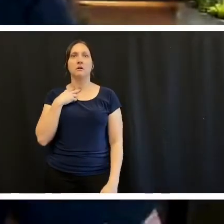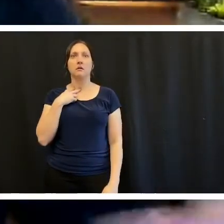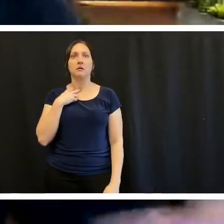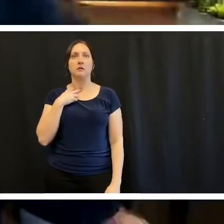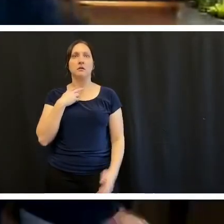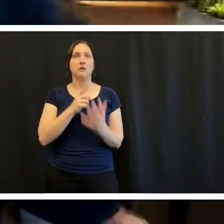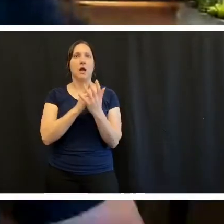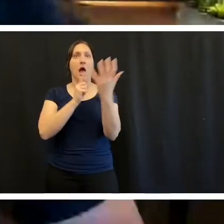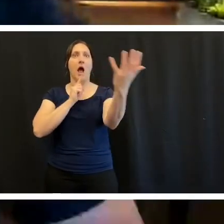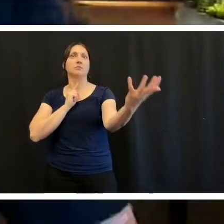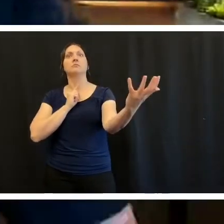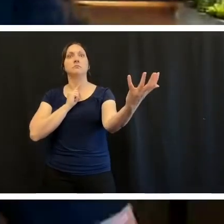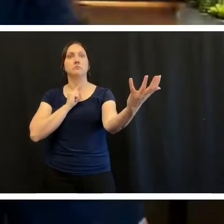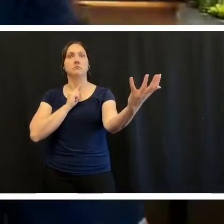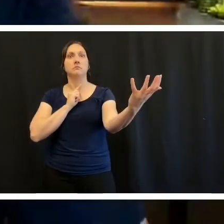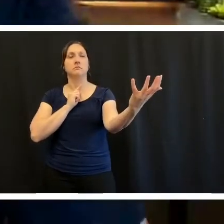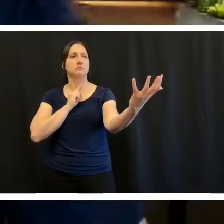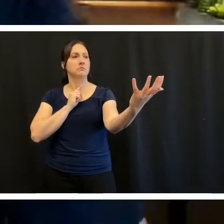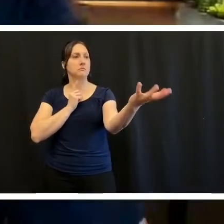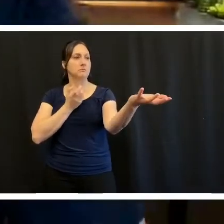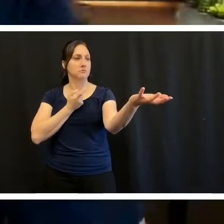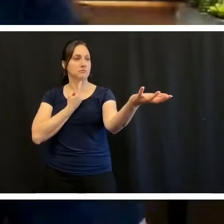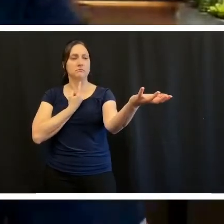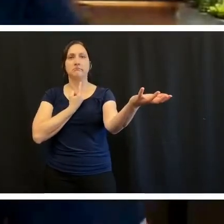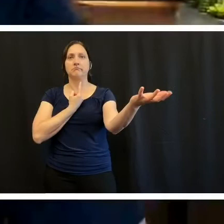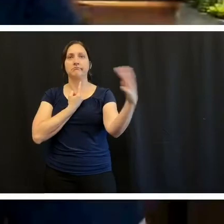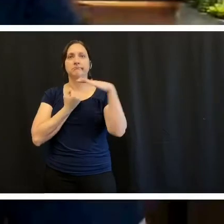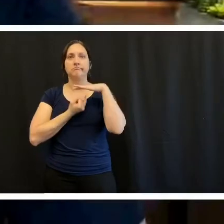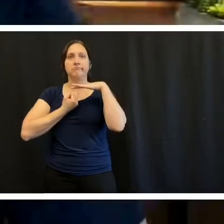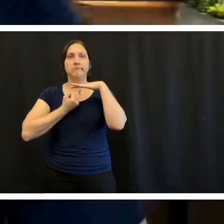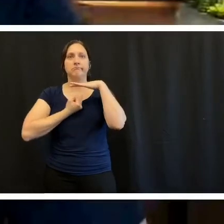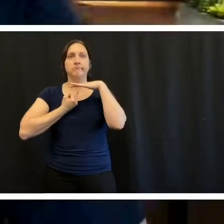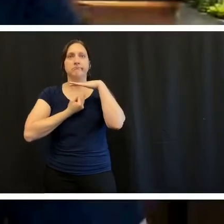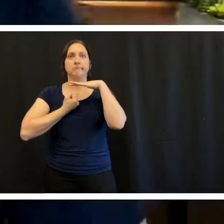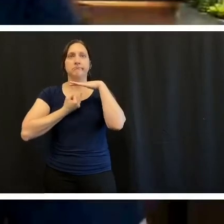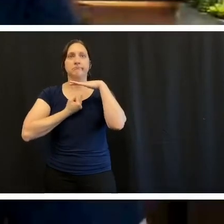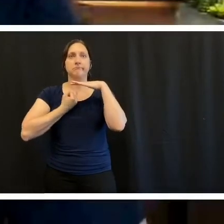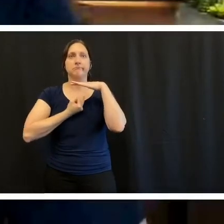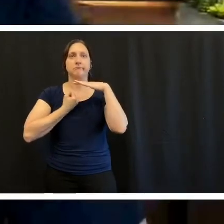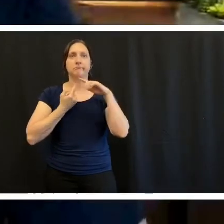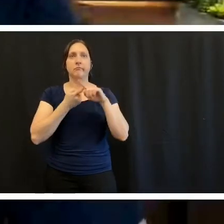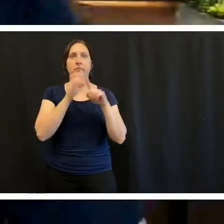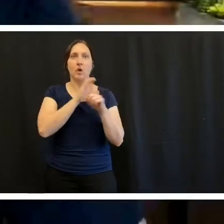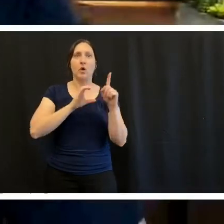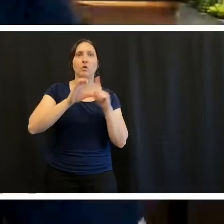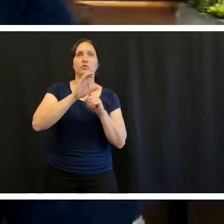disconnected from the rest of the world. I mean, from a cultural anthropology perspective, this is truly amazing.